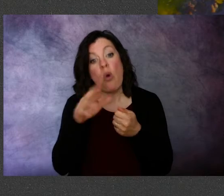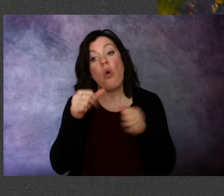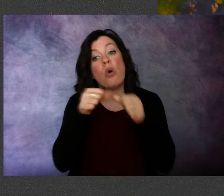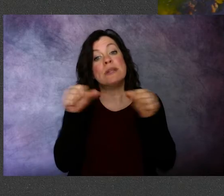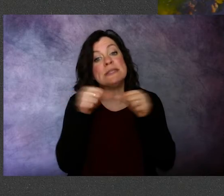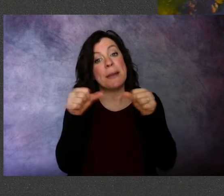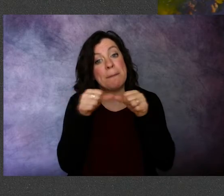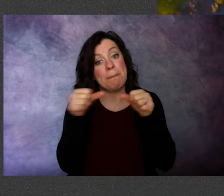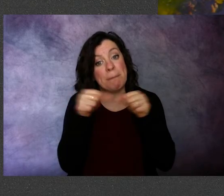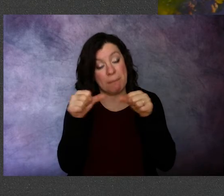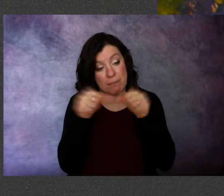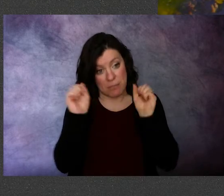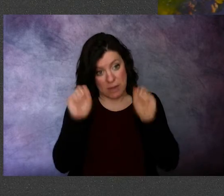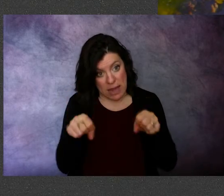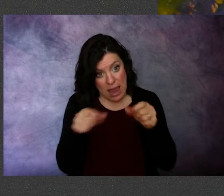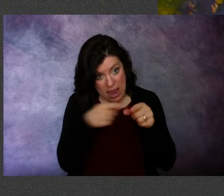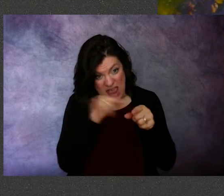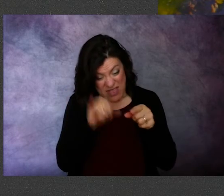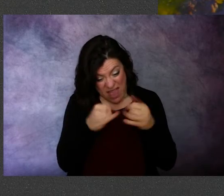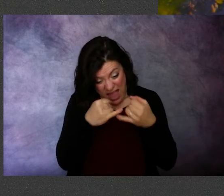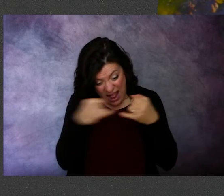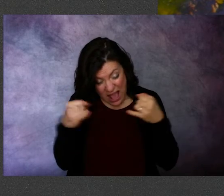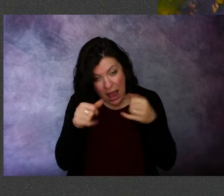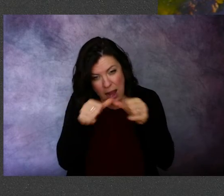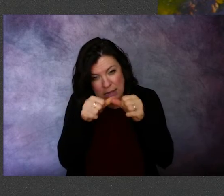of tape here to the seam to hold it together.